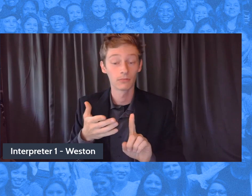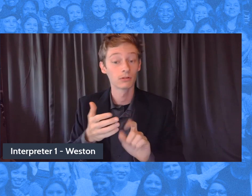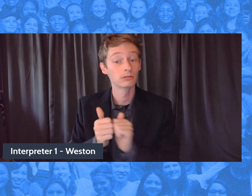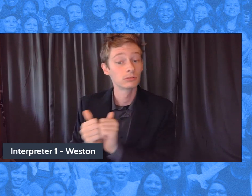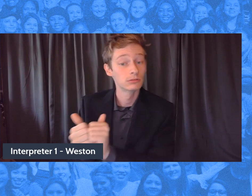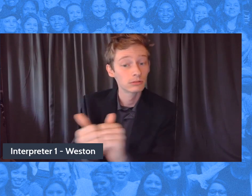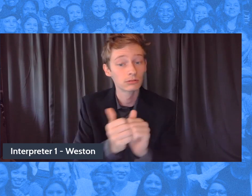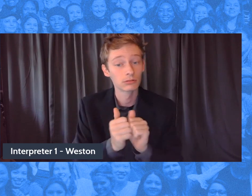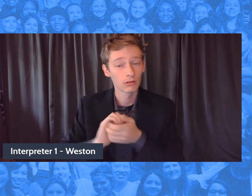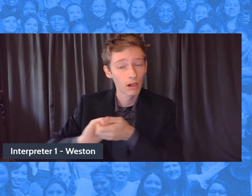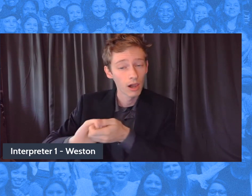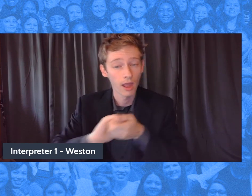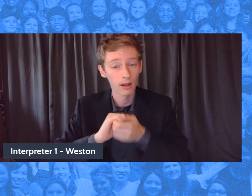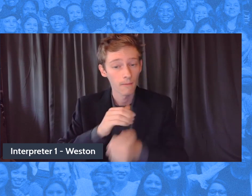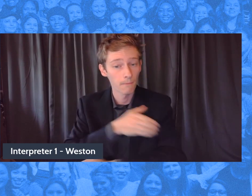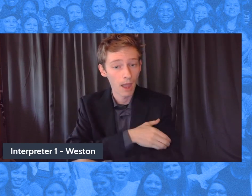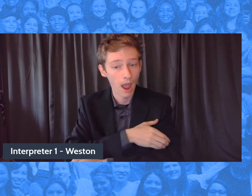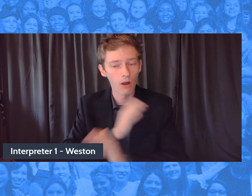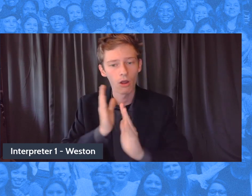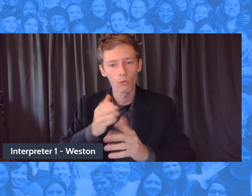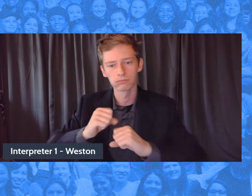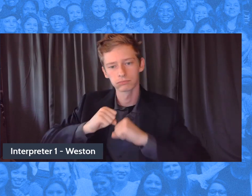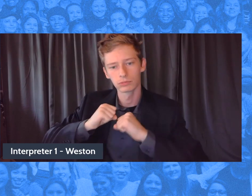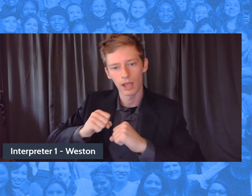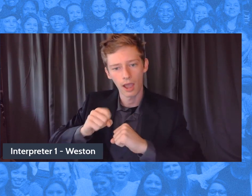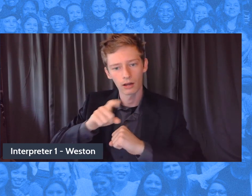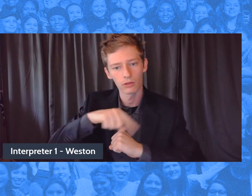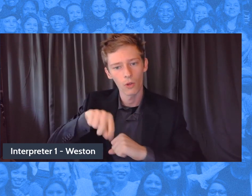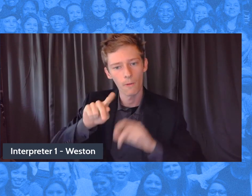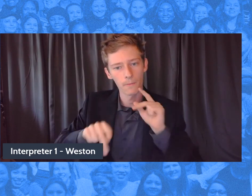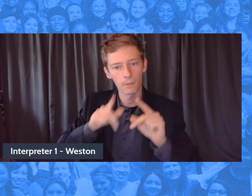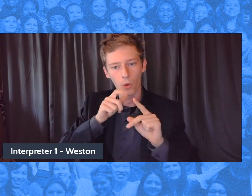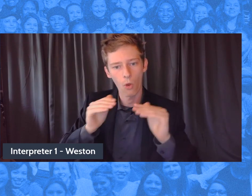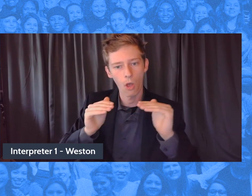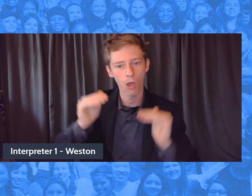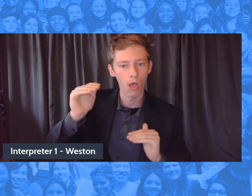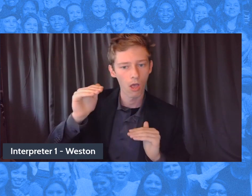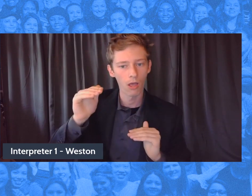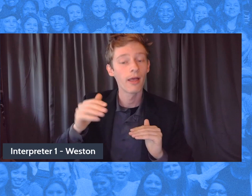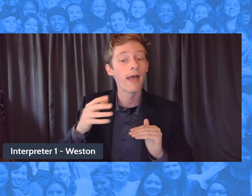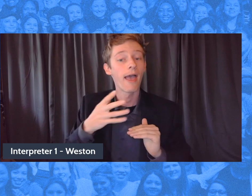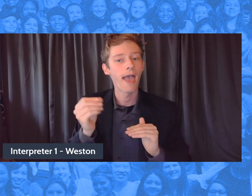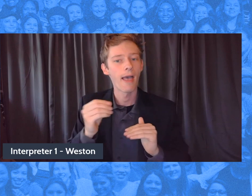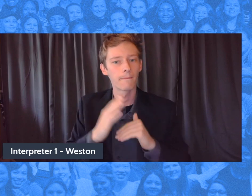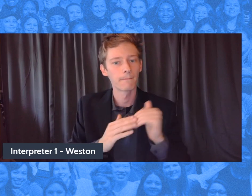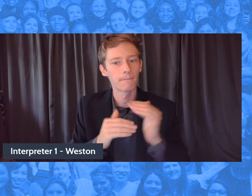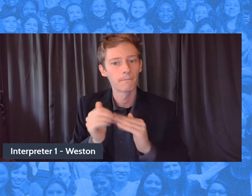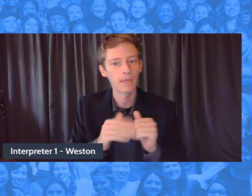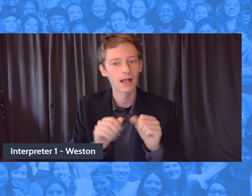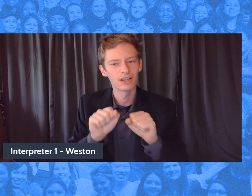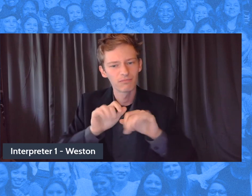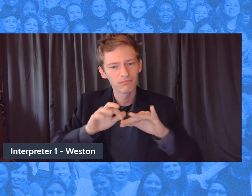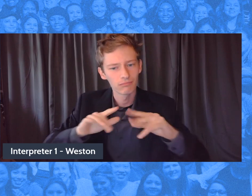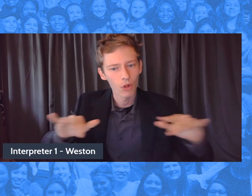defend those who are under attack, and build a multiracial democracy that will advance justice for all of us,